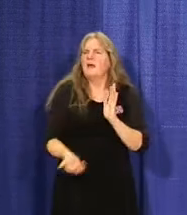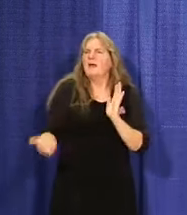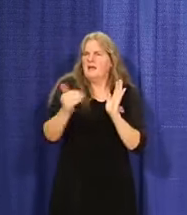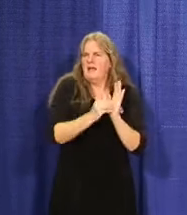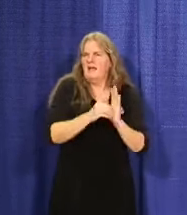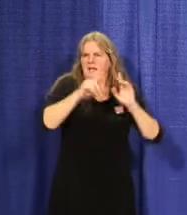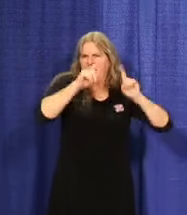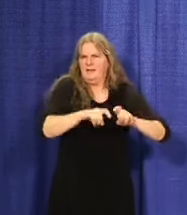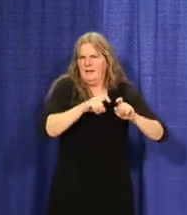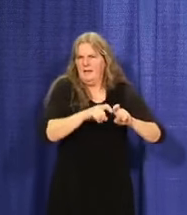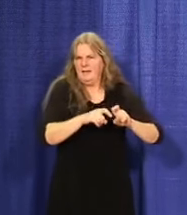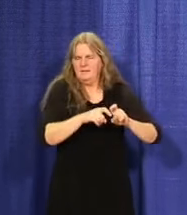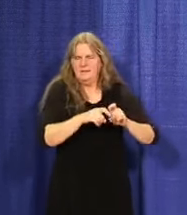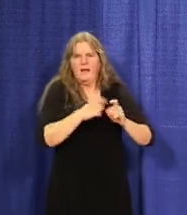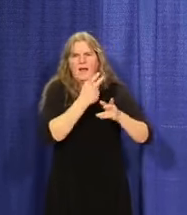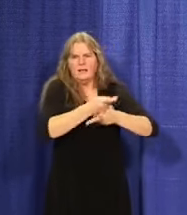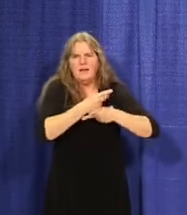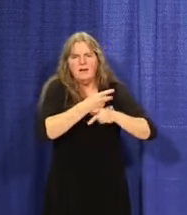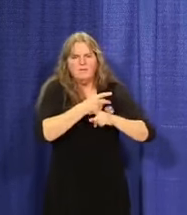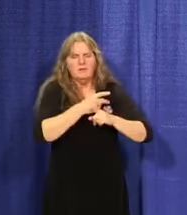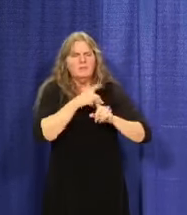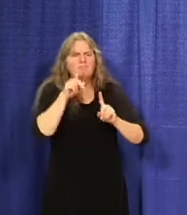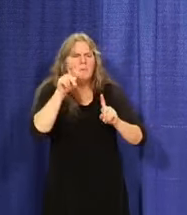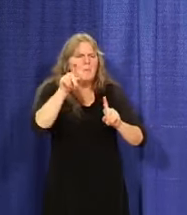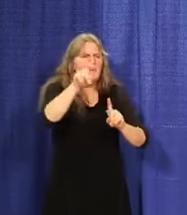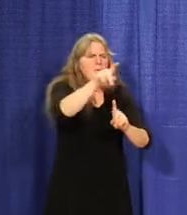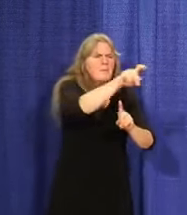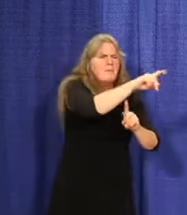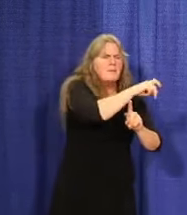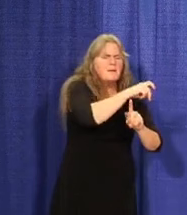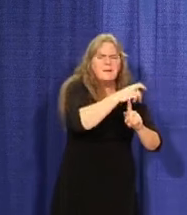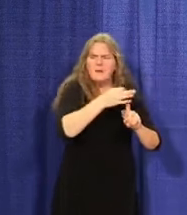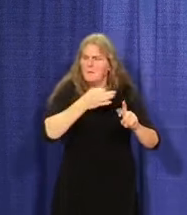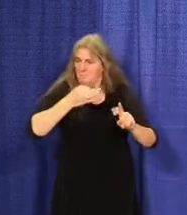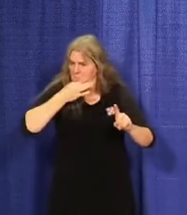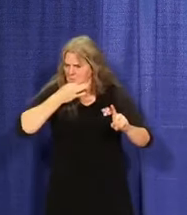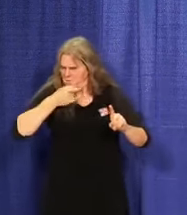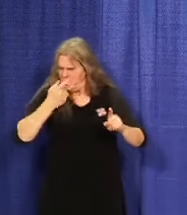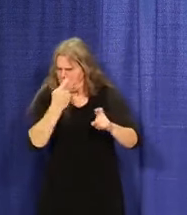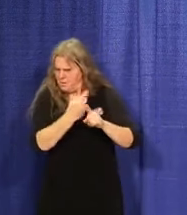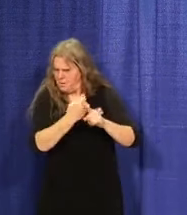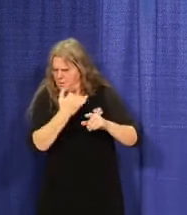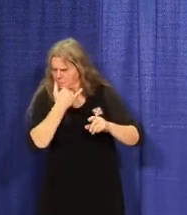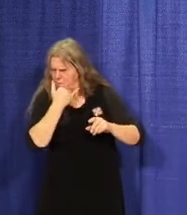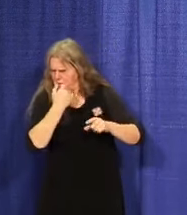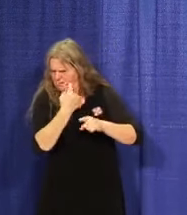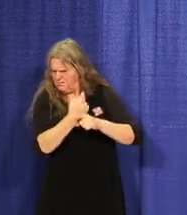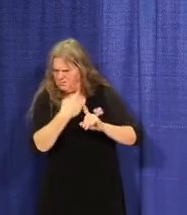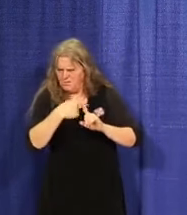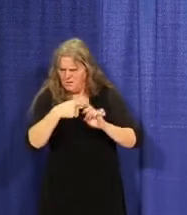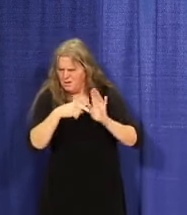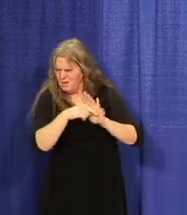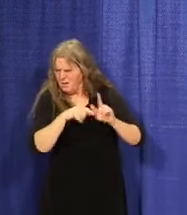in consultation with experts to be able to arrive at a diagnosis. We remain fortunate to have this